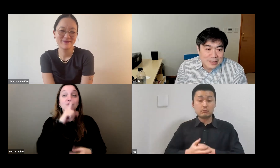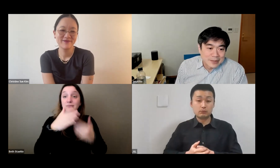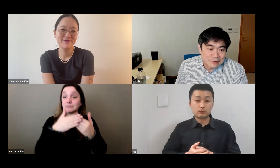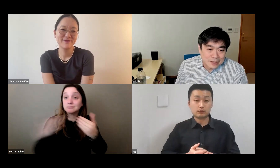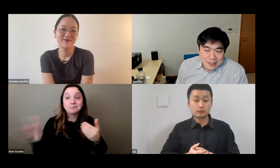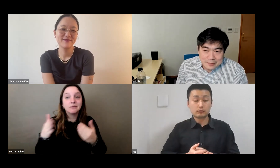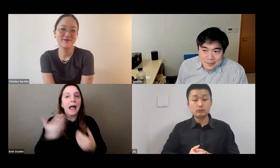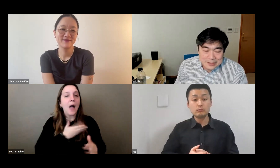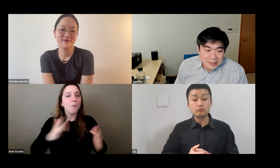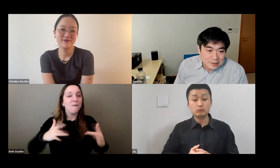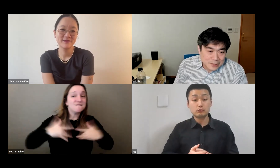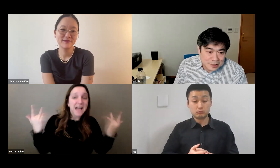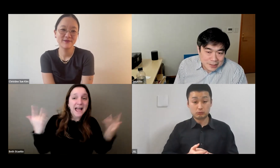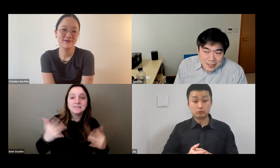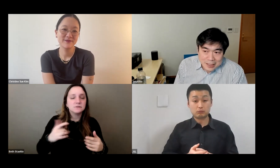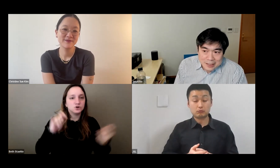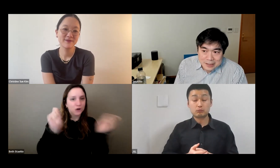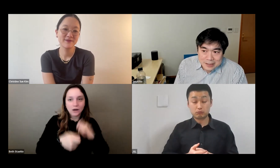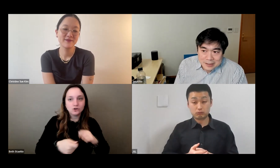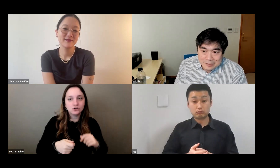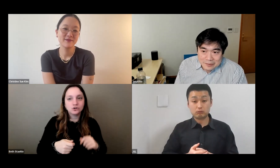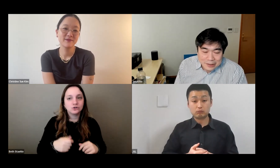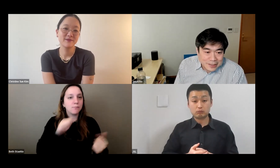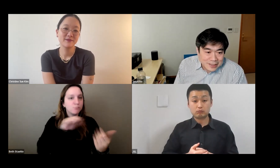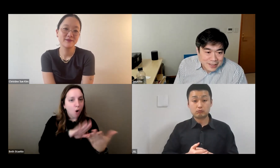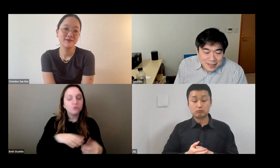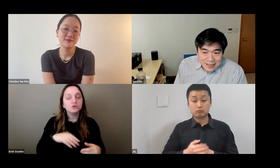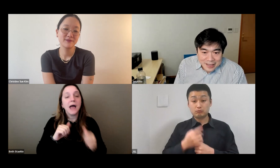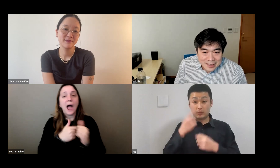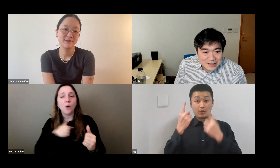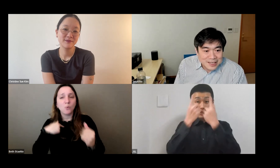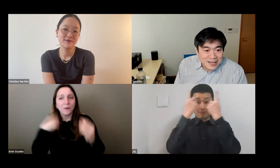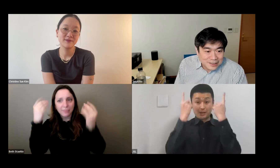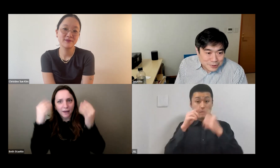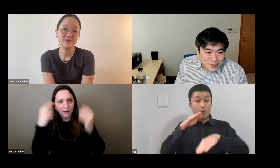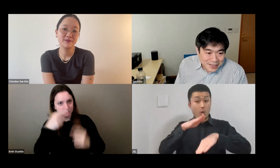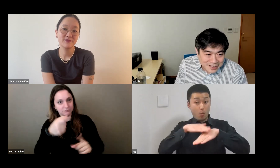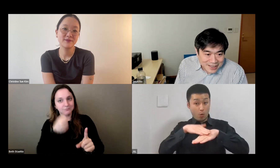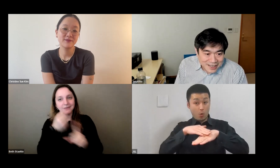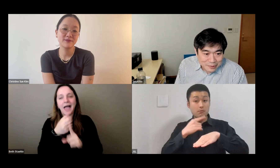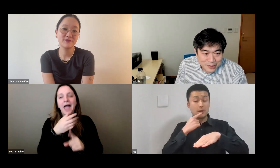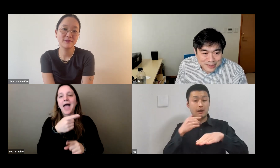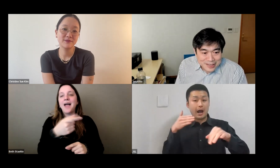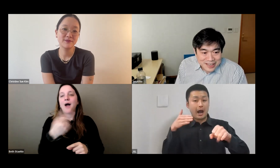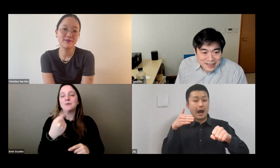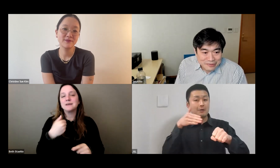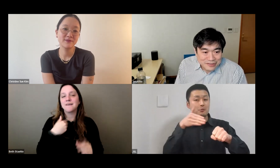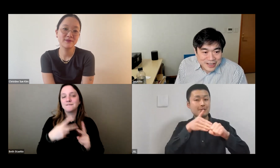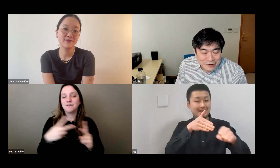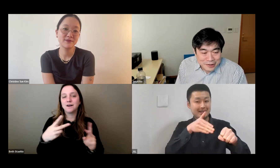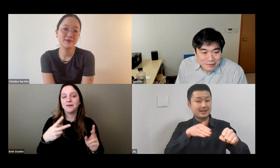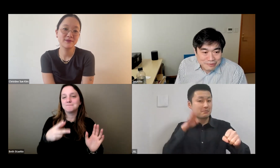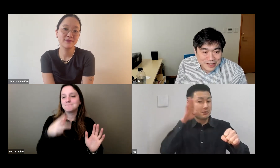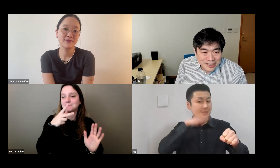about accessibility and did it in a very stylish way with flair and fun.